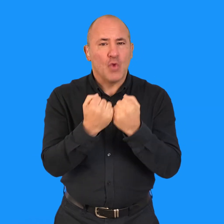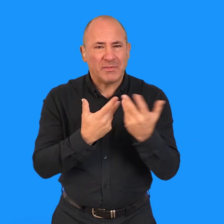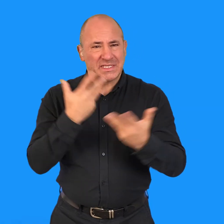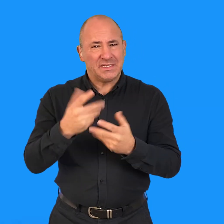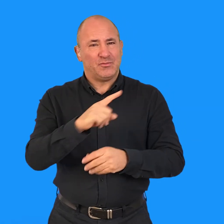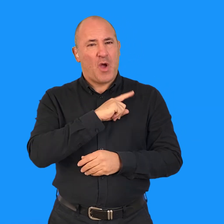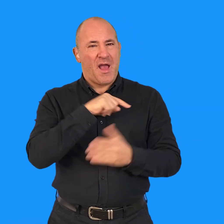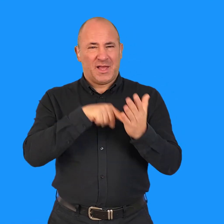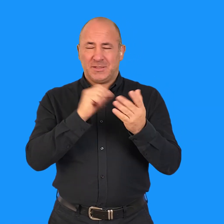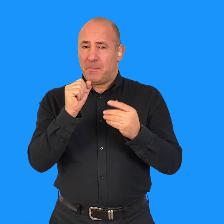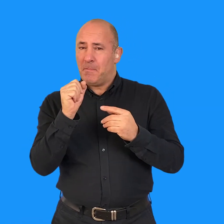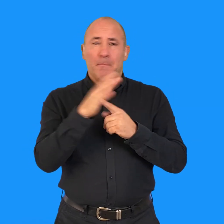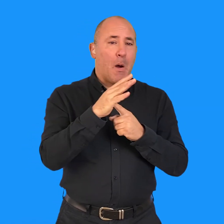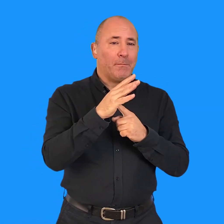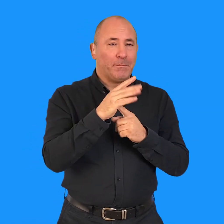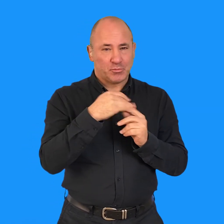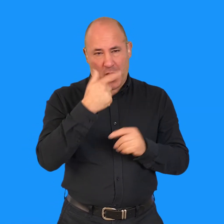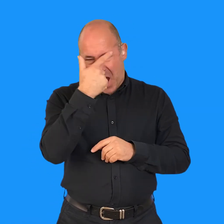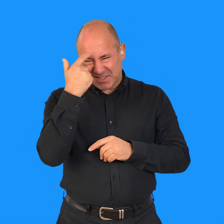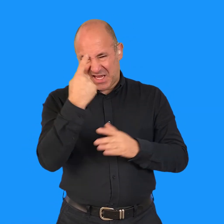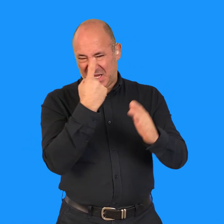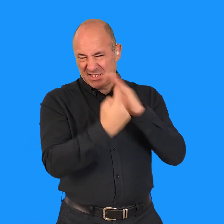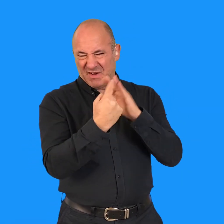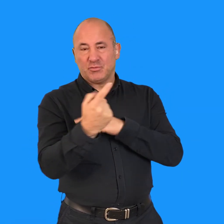to understanding individual requirements.